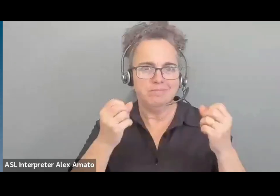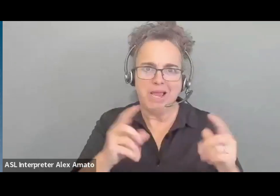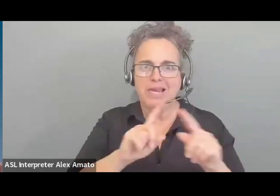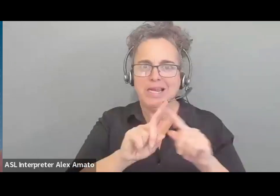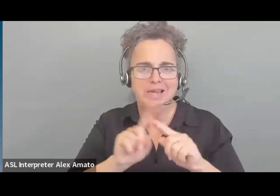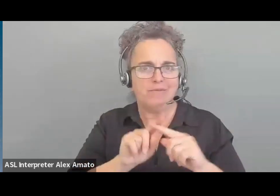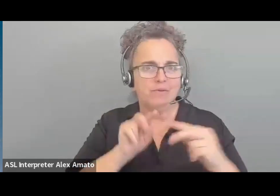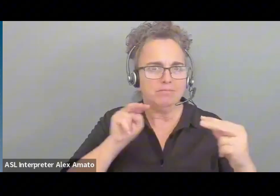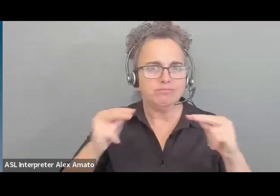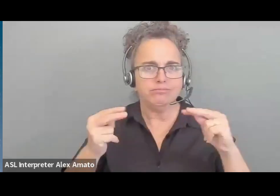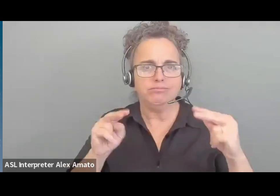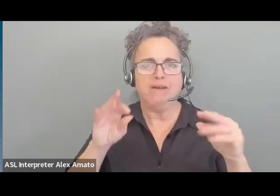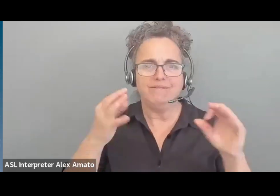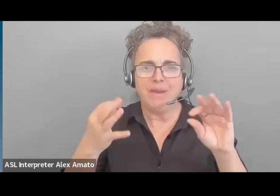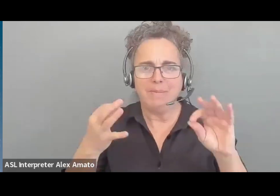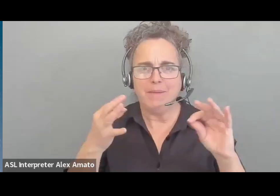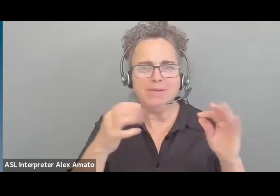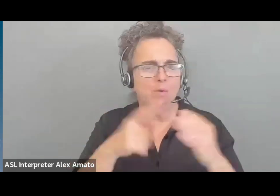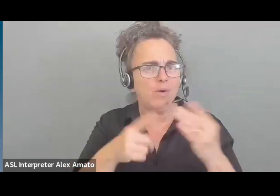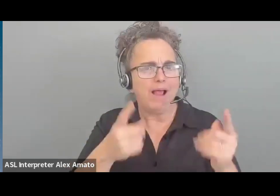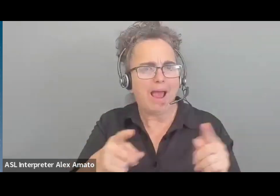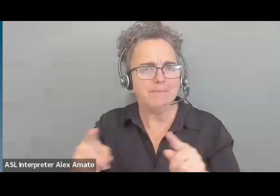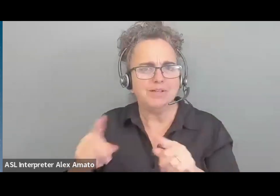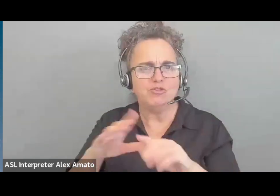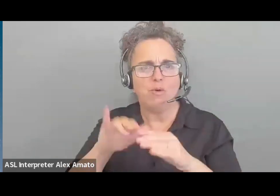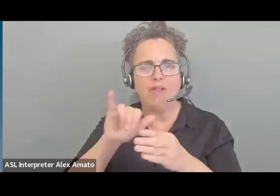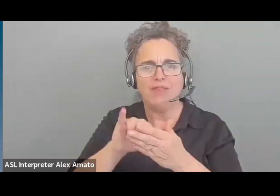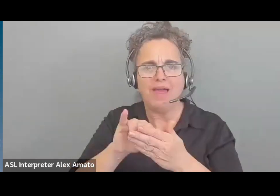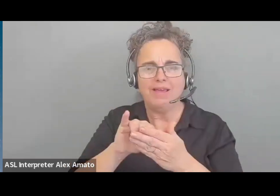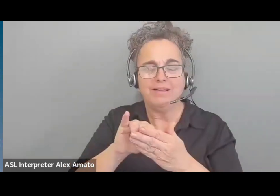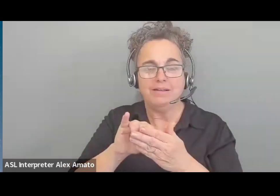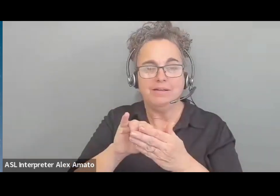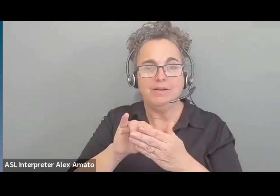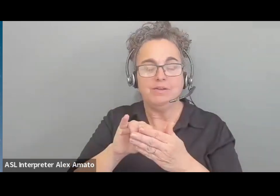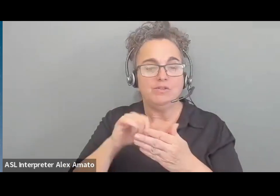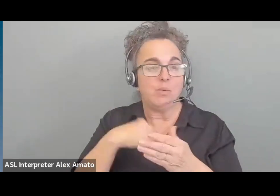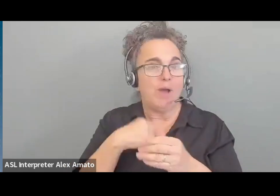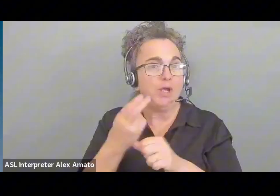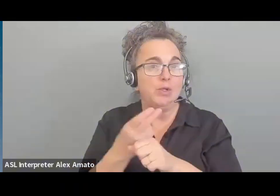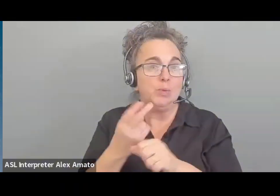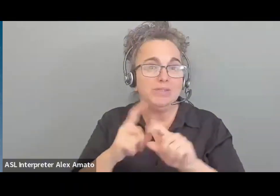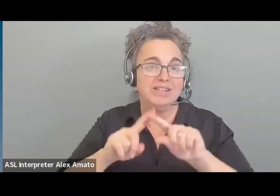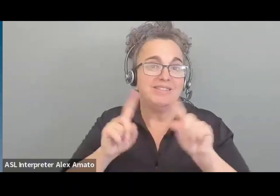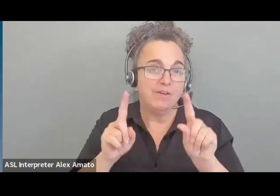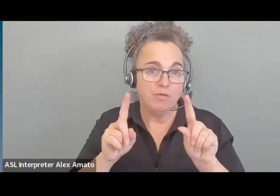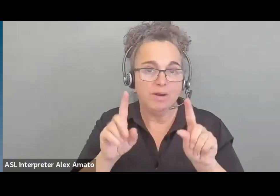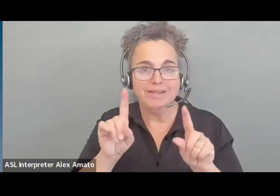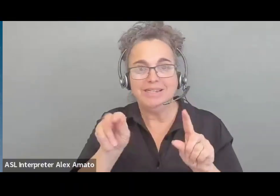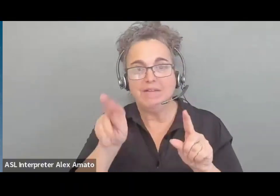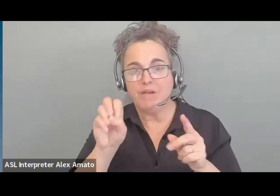and then what happens on the other side when, when I use this different devices or this input methods.